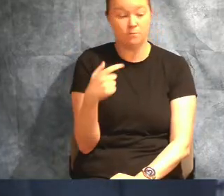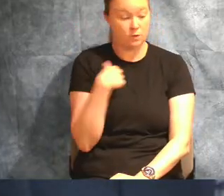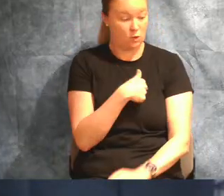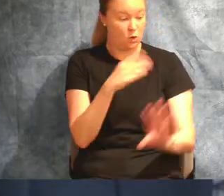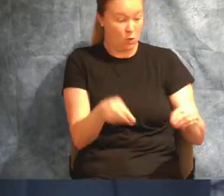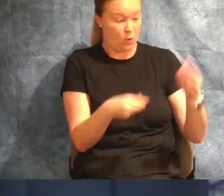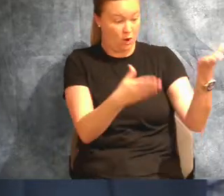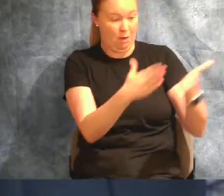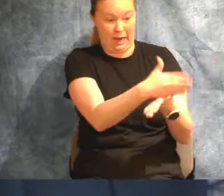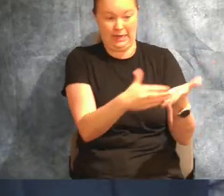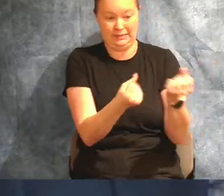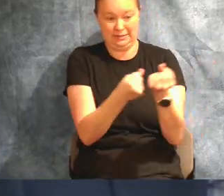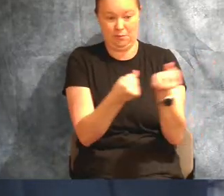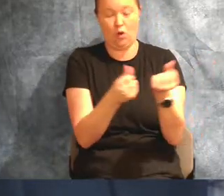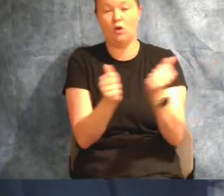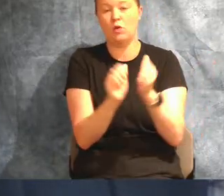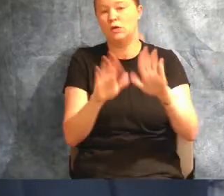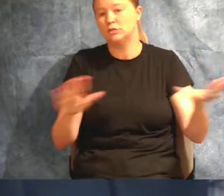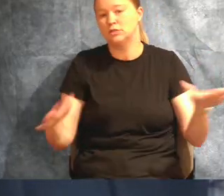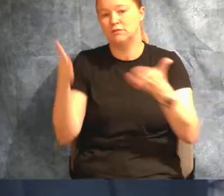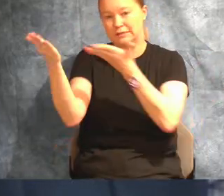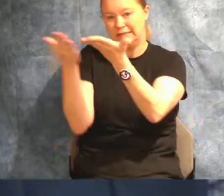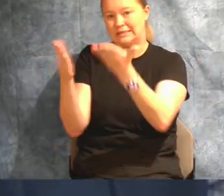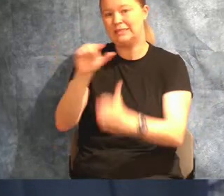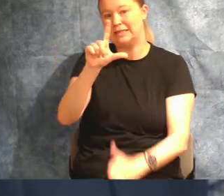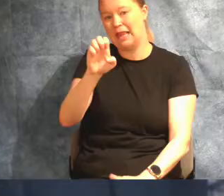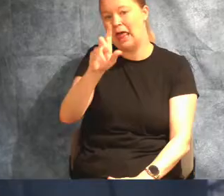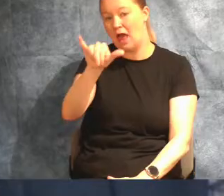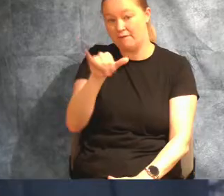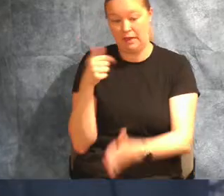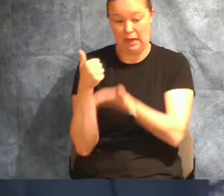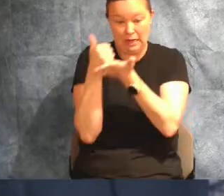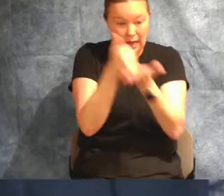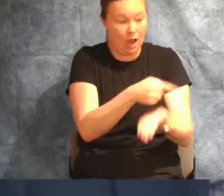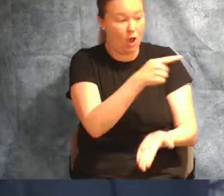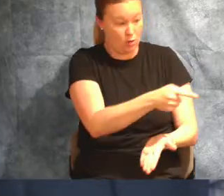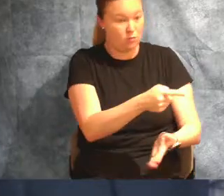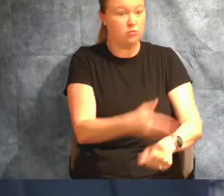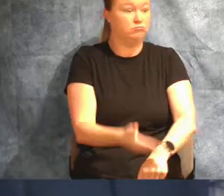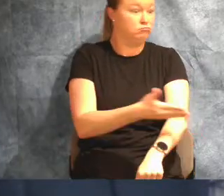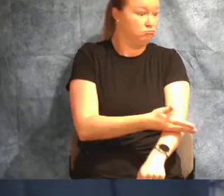some support through the children's services levy to help her get on her feet, get a job,